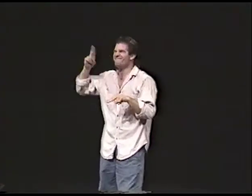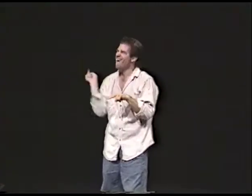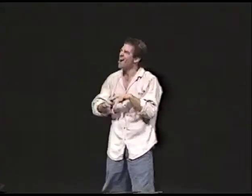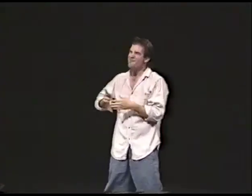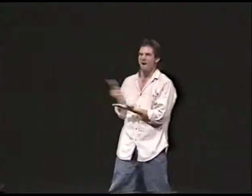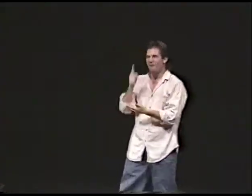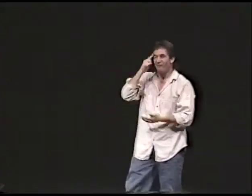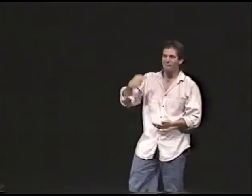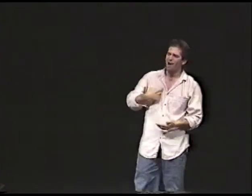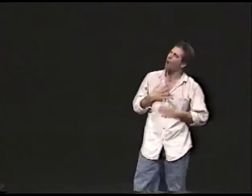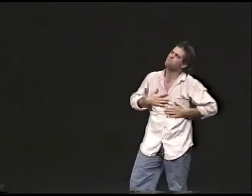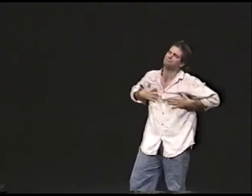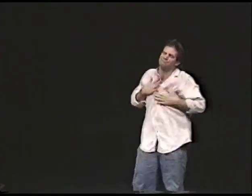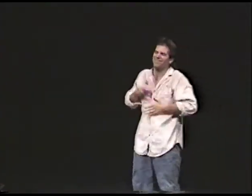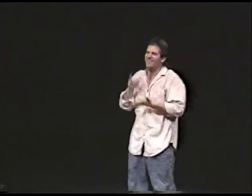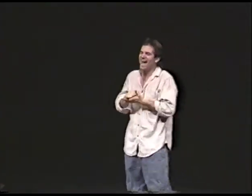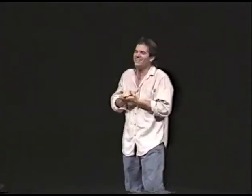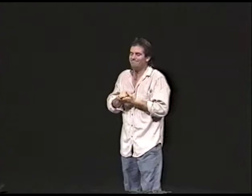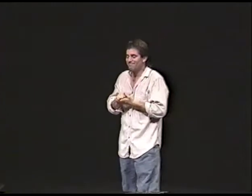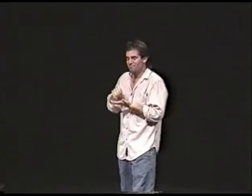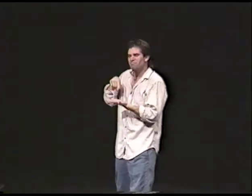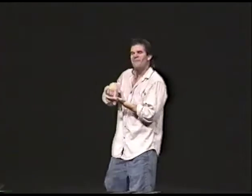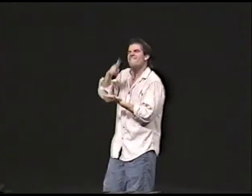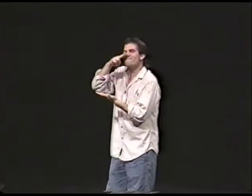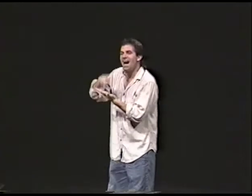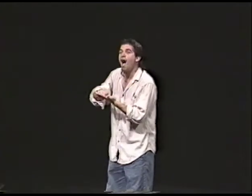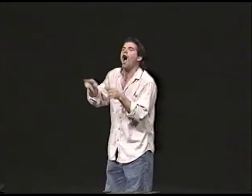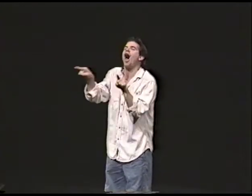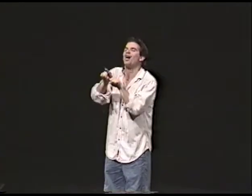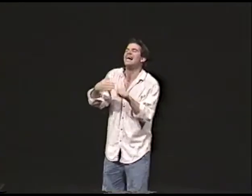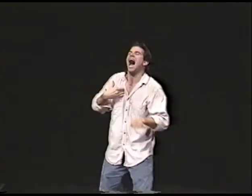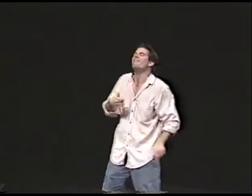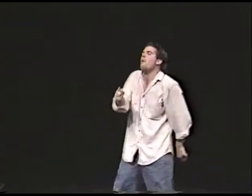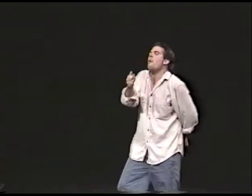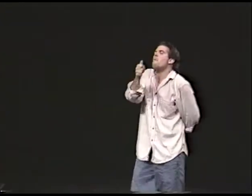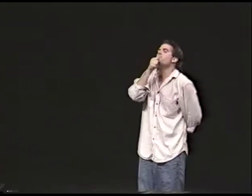OK, the next one is a fun poem, and I really enjoy this one.